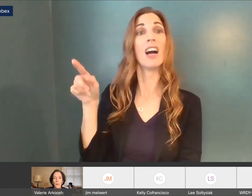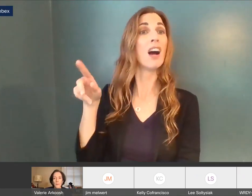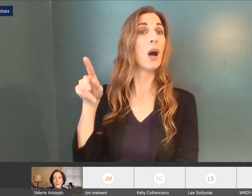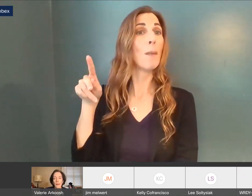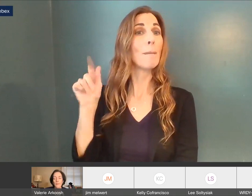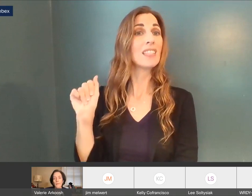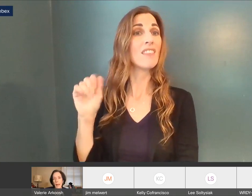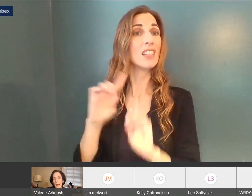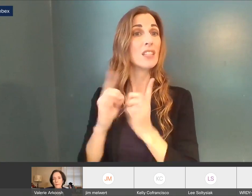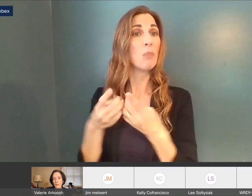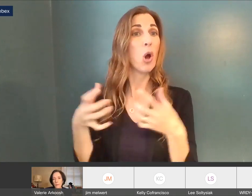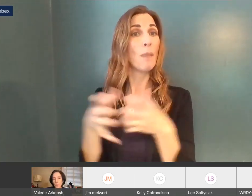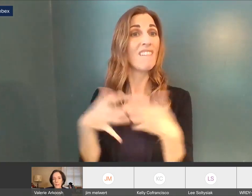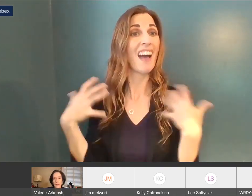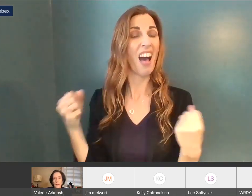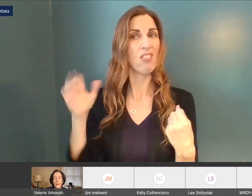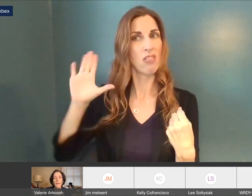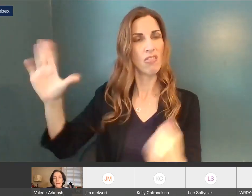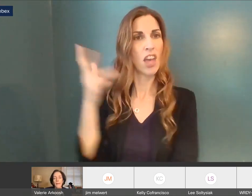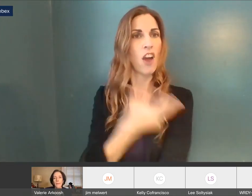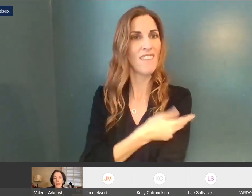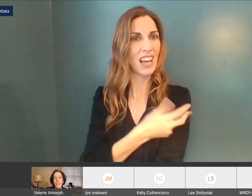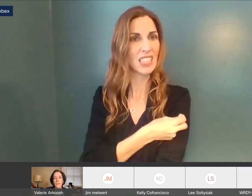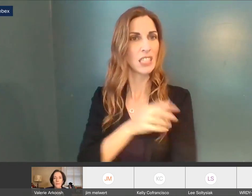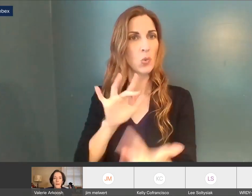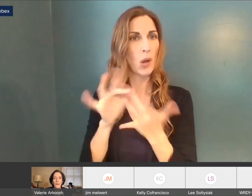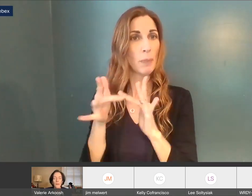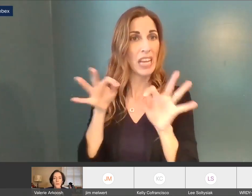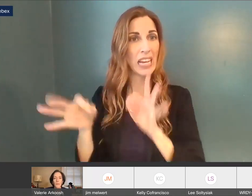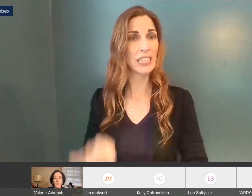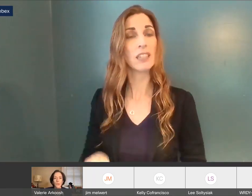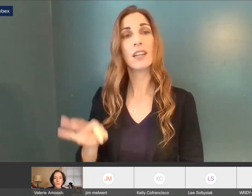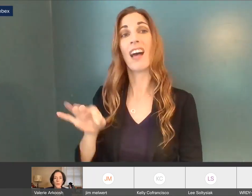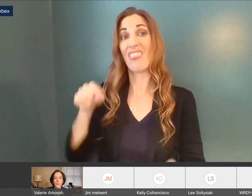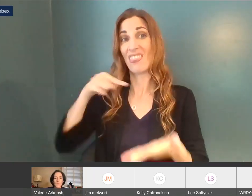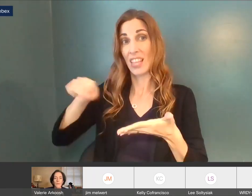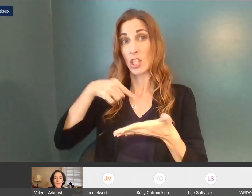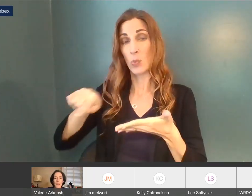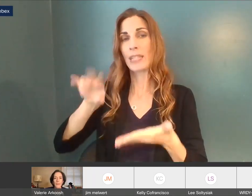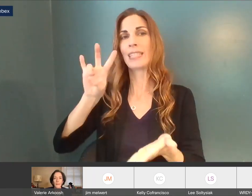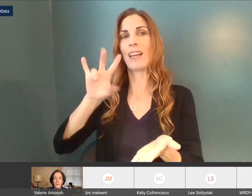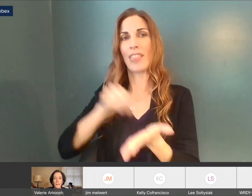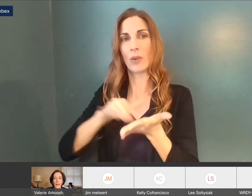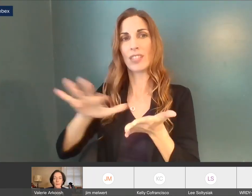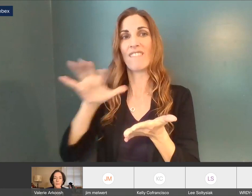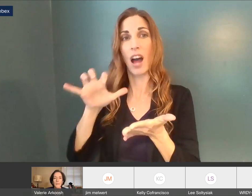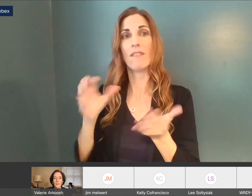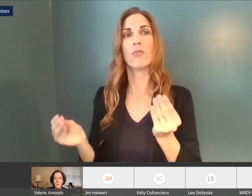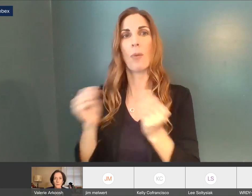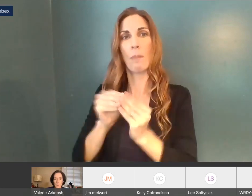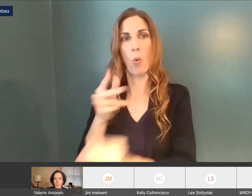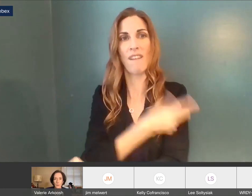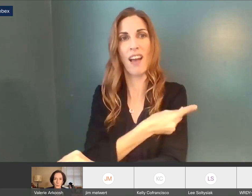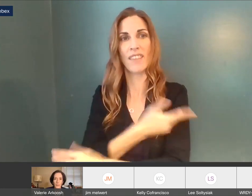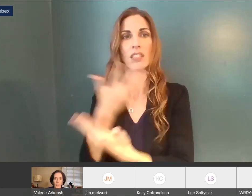website, as of this week, 7,500 additional doses of vaccine have been delivered to Montgomery